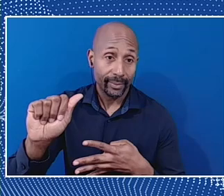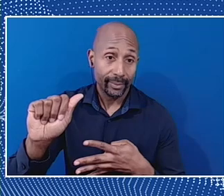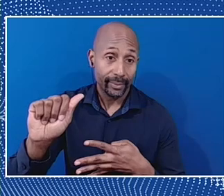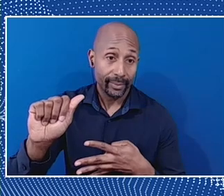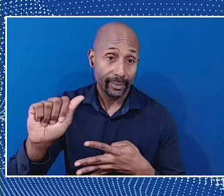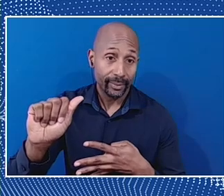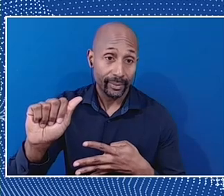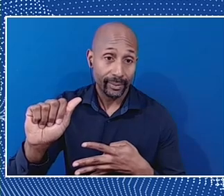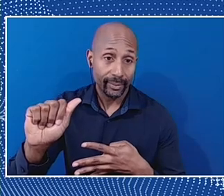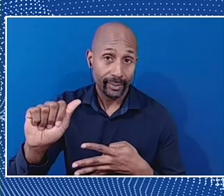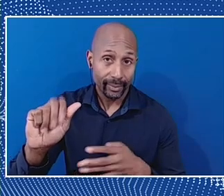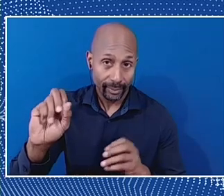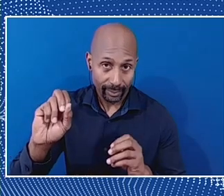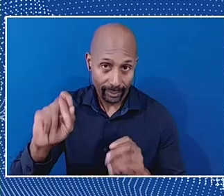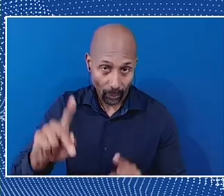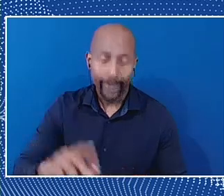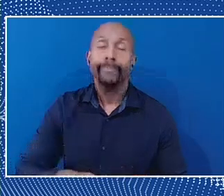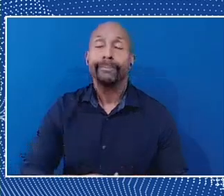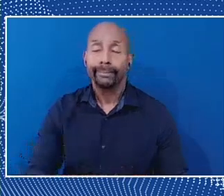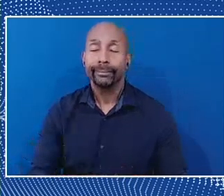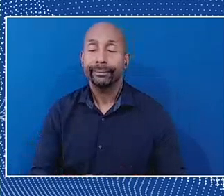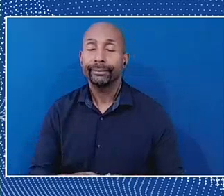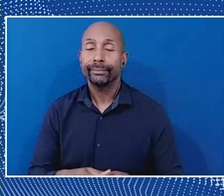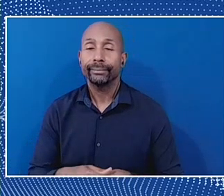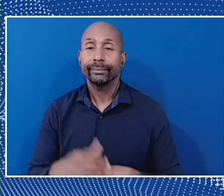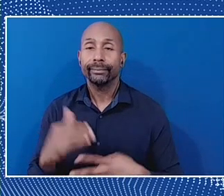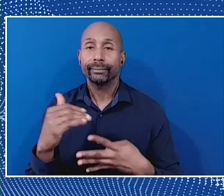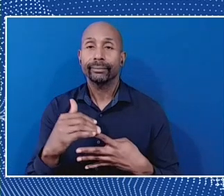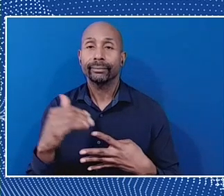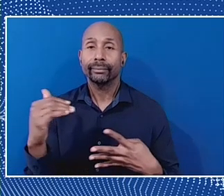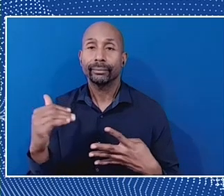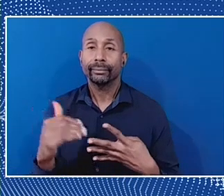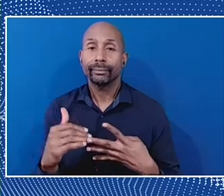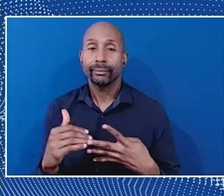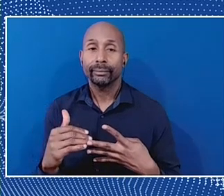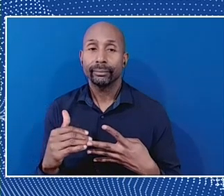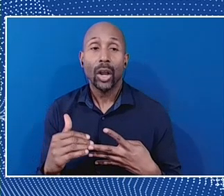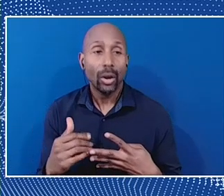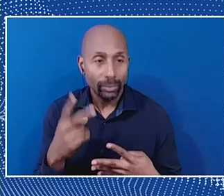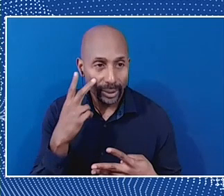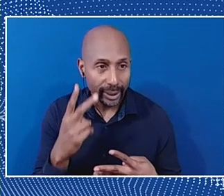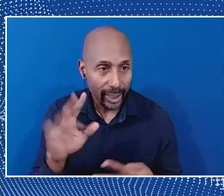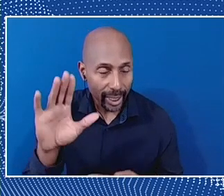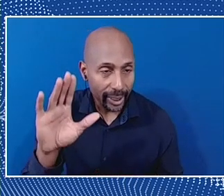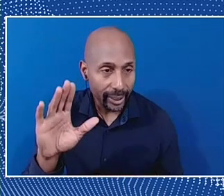Alright, let's go- oh, there's a hand. Jalil, go ahead.